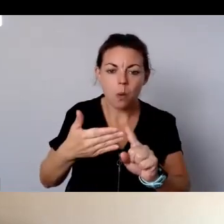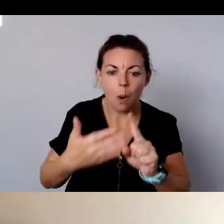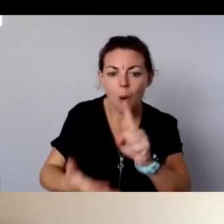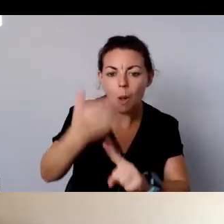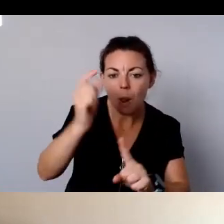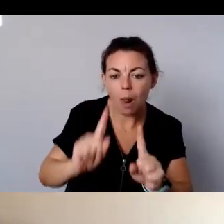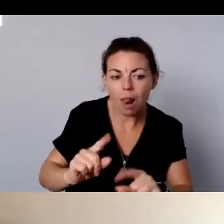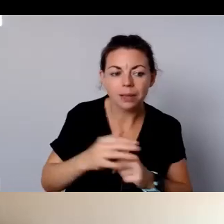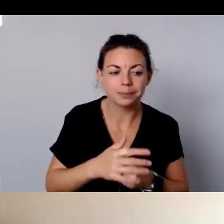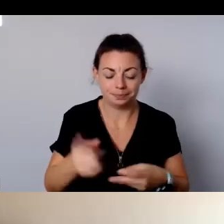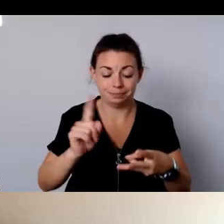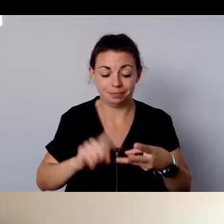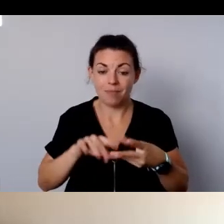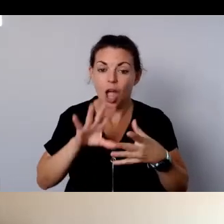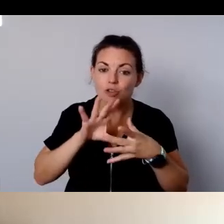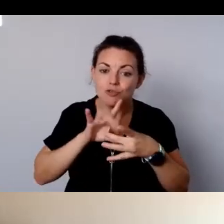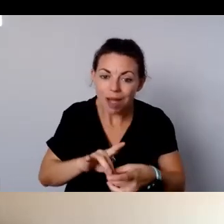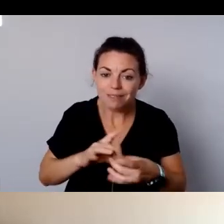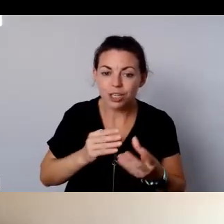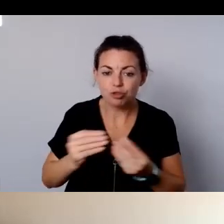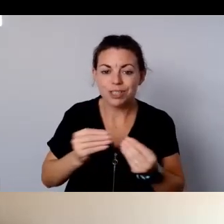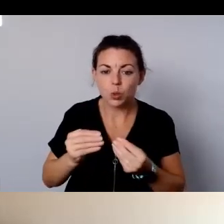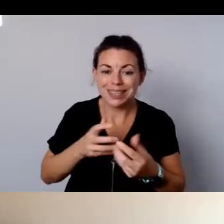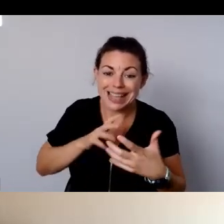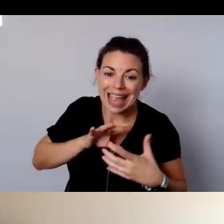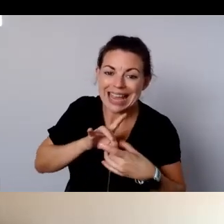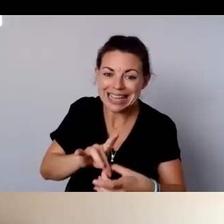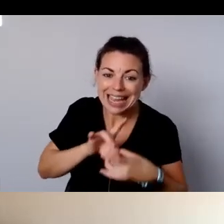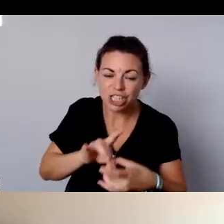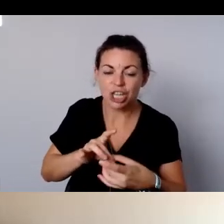and engaging resources. Then one thing that I haven't mentioned before